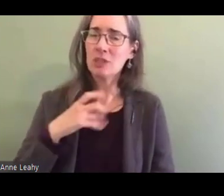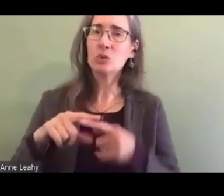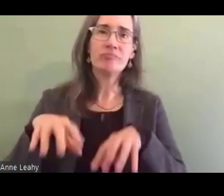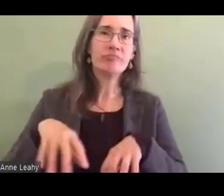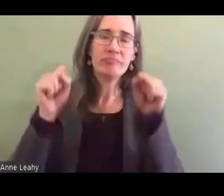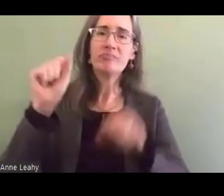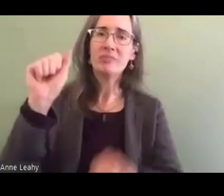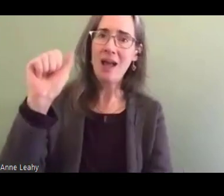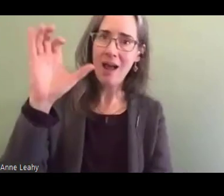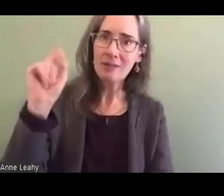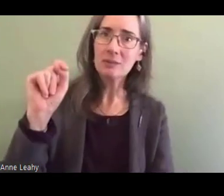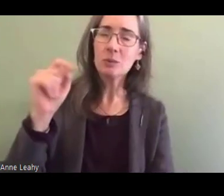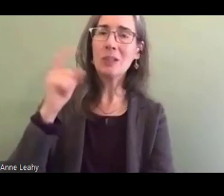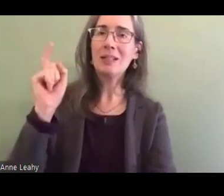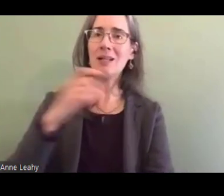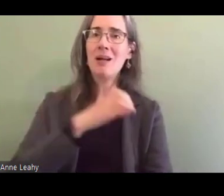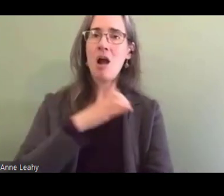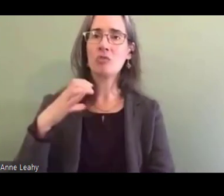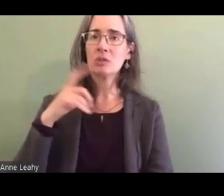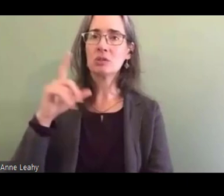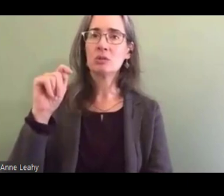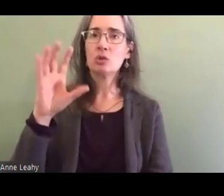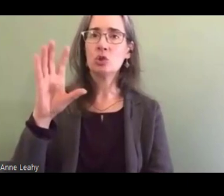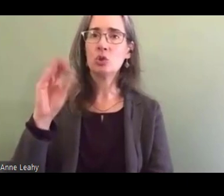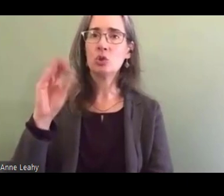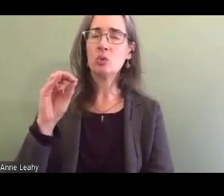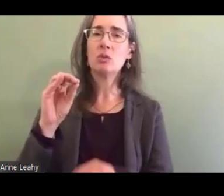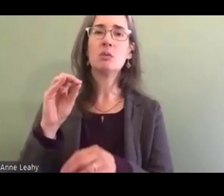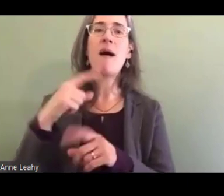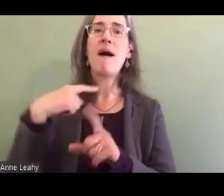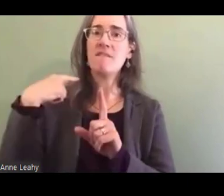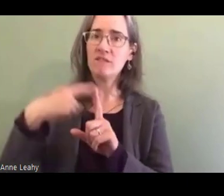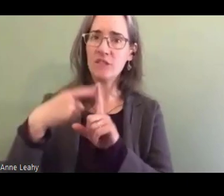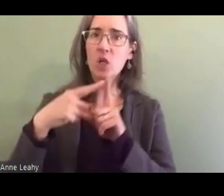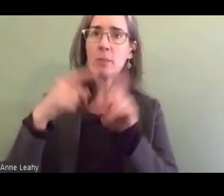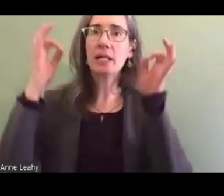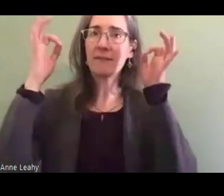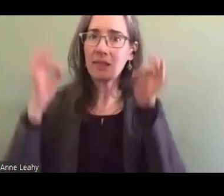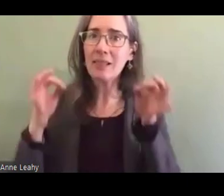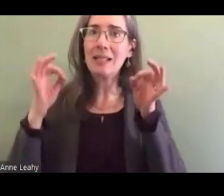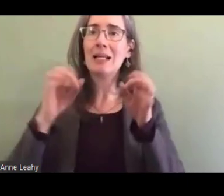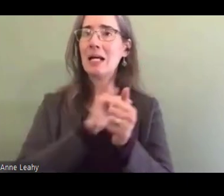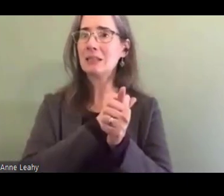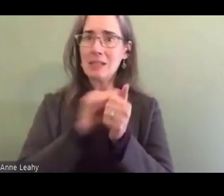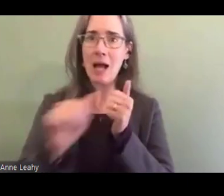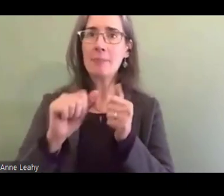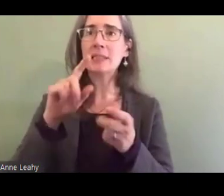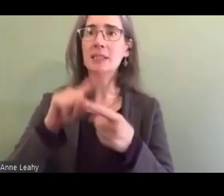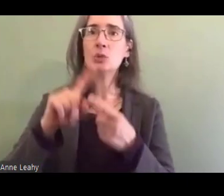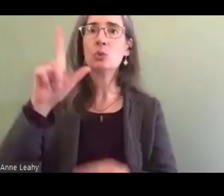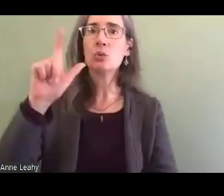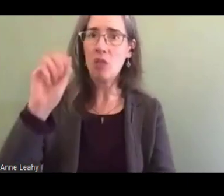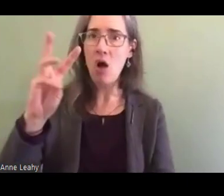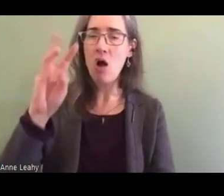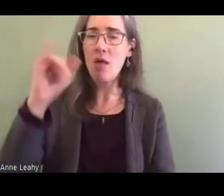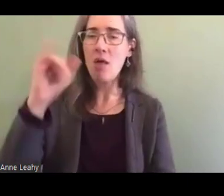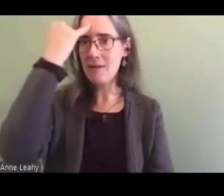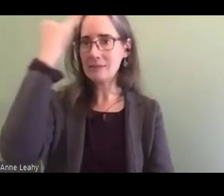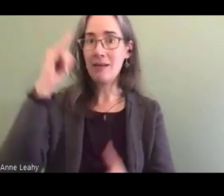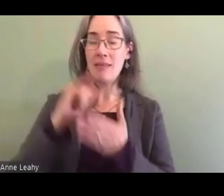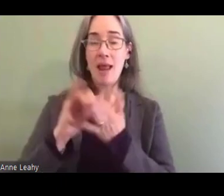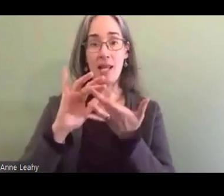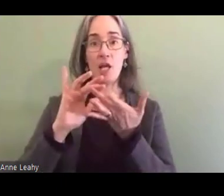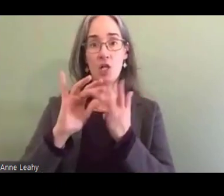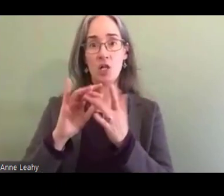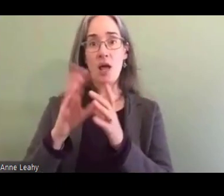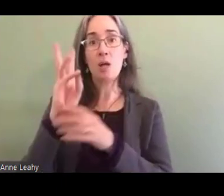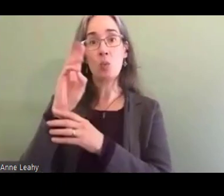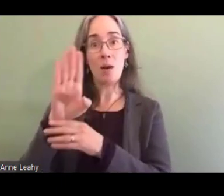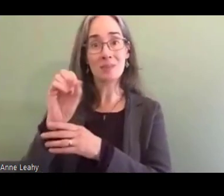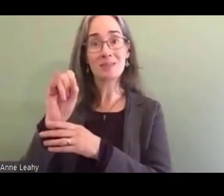We need Congress to affirmatively adopt into law the idea that the internet websites,